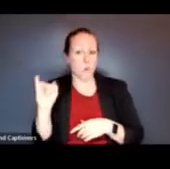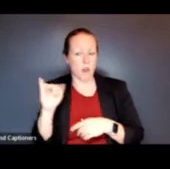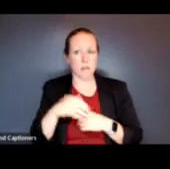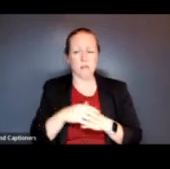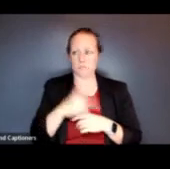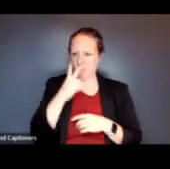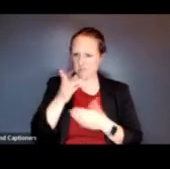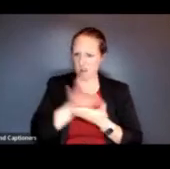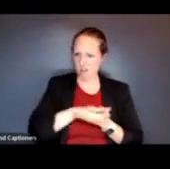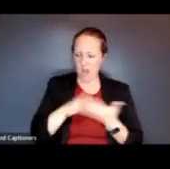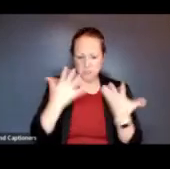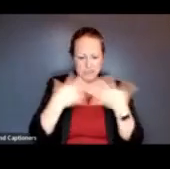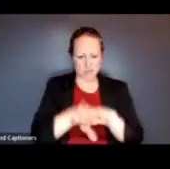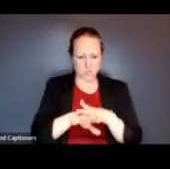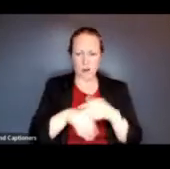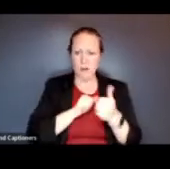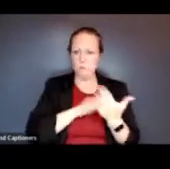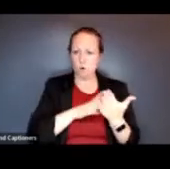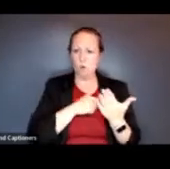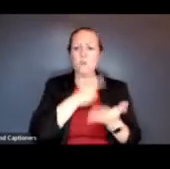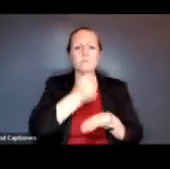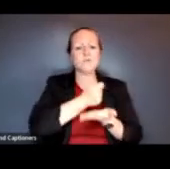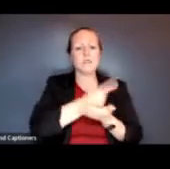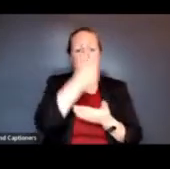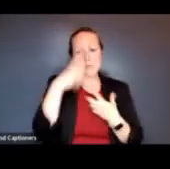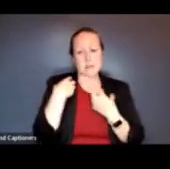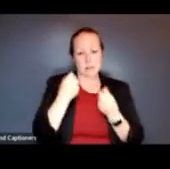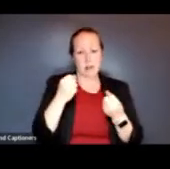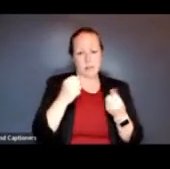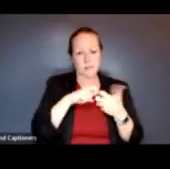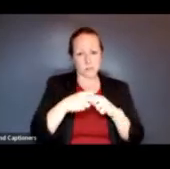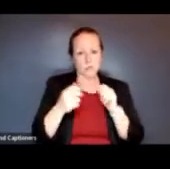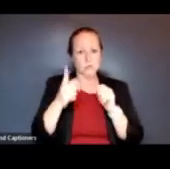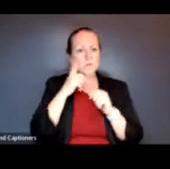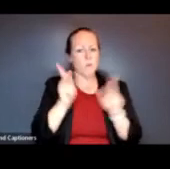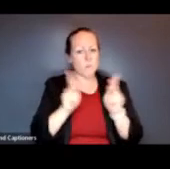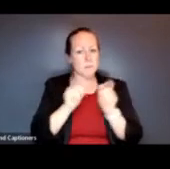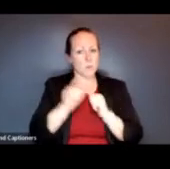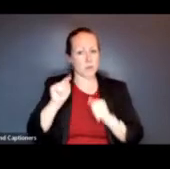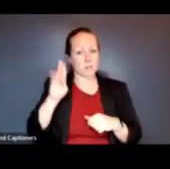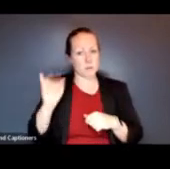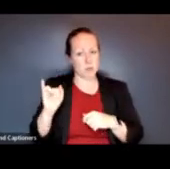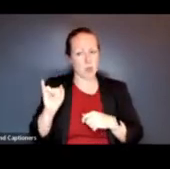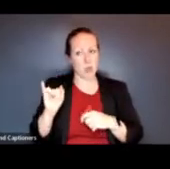treating mental health issues as they arose in patients with TBI. And it's interesting because after that, as I sort of pursued